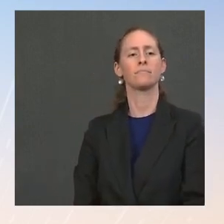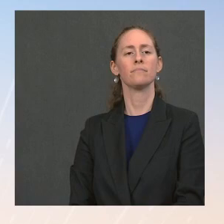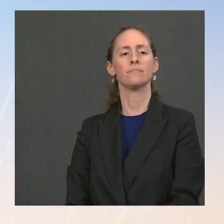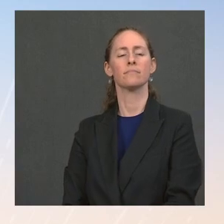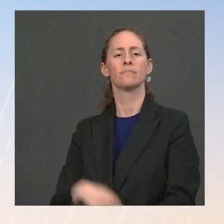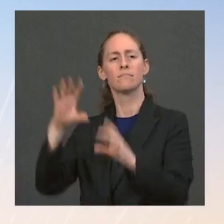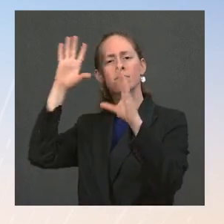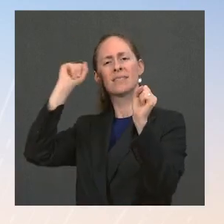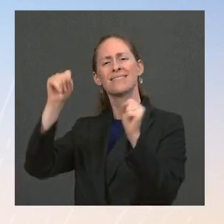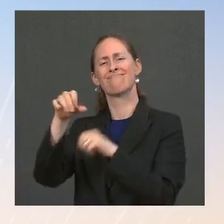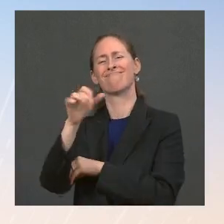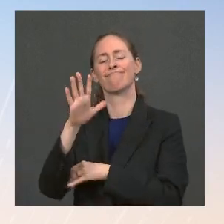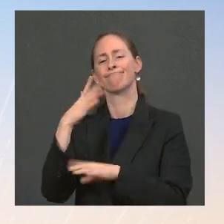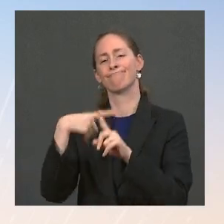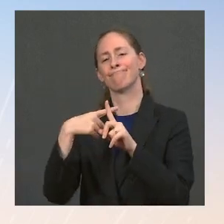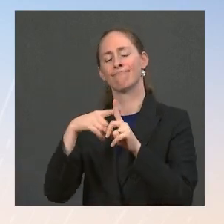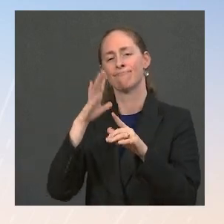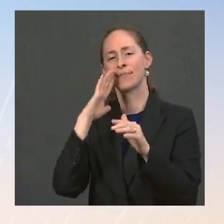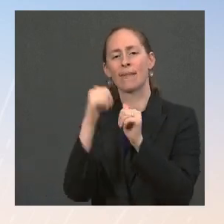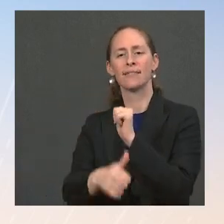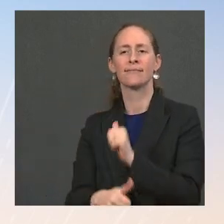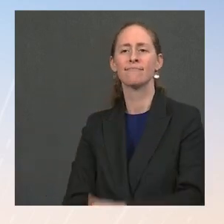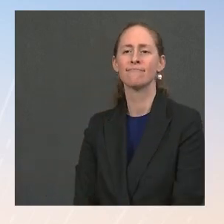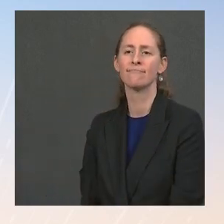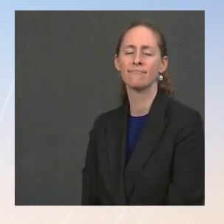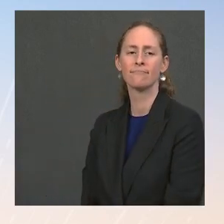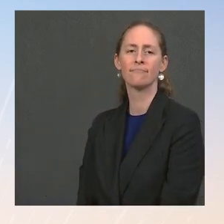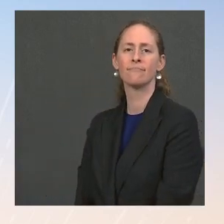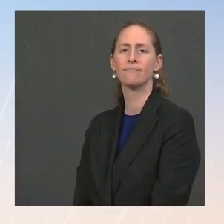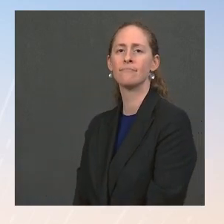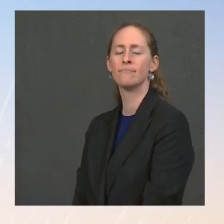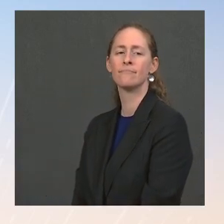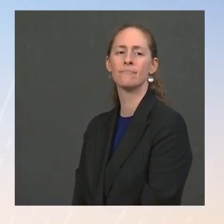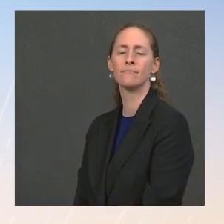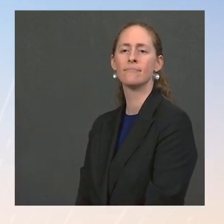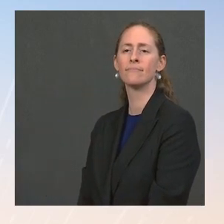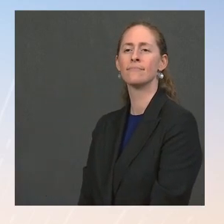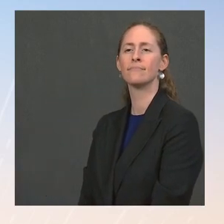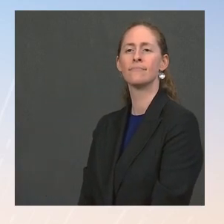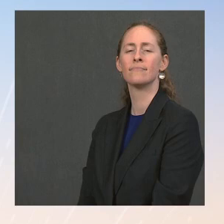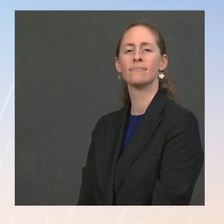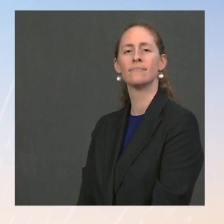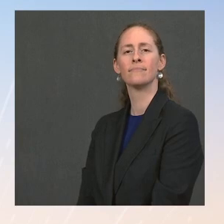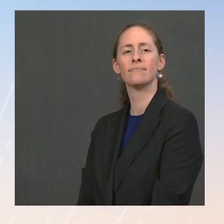The Press: Thank you. First, on the economy: There are a half a million containers floating off the California coast with nowhere to go,